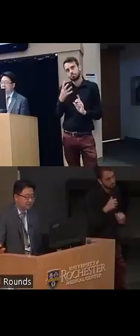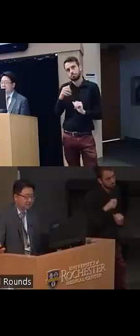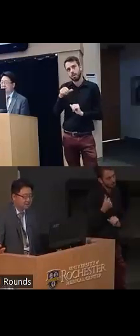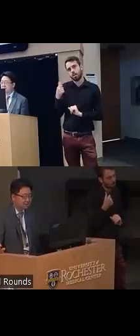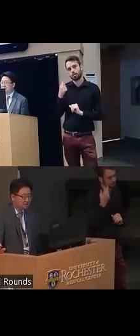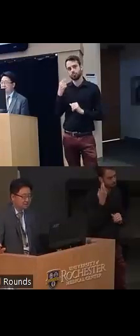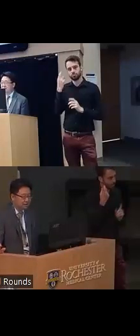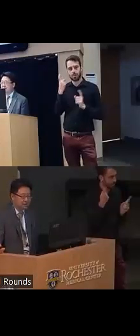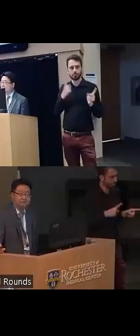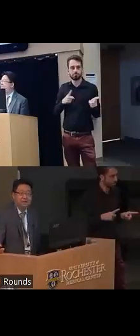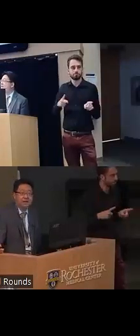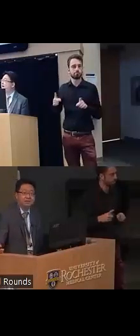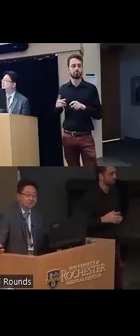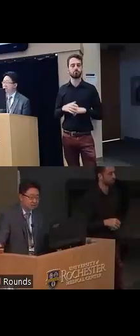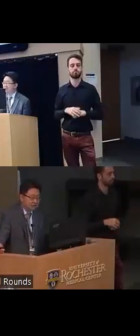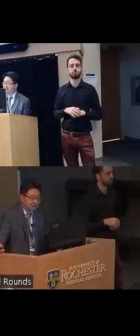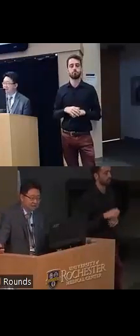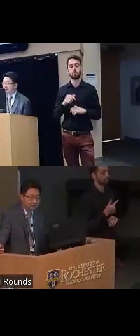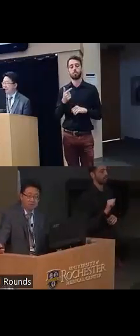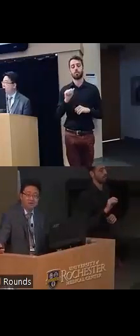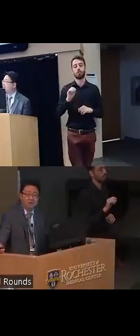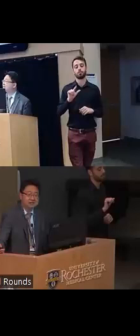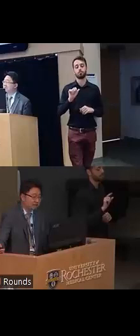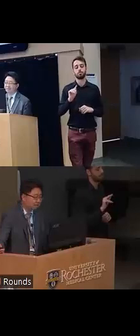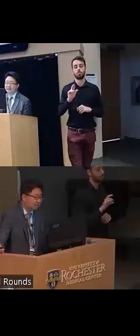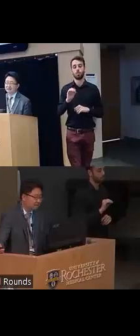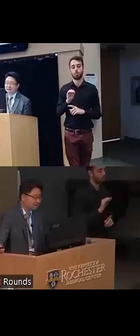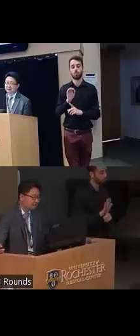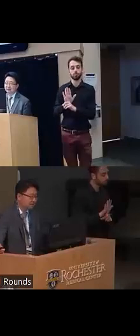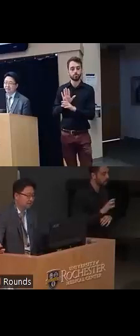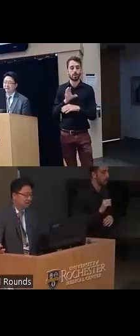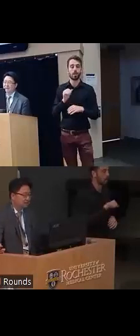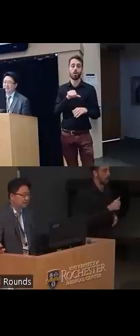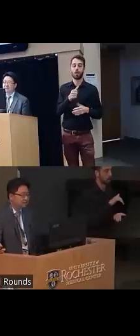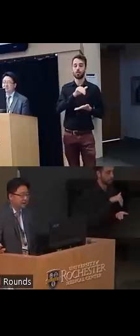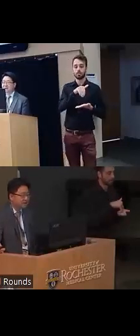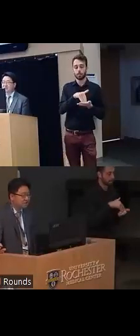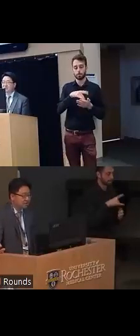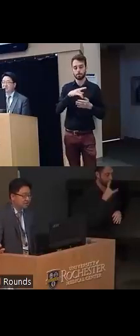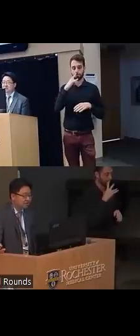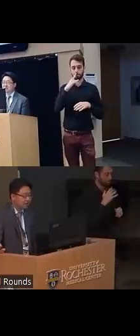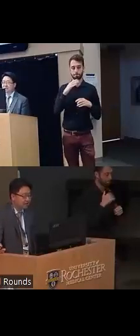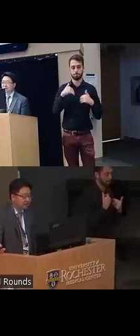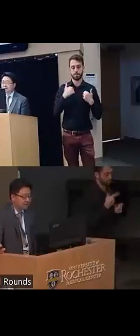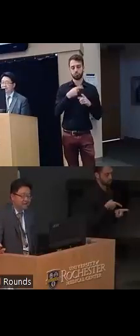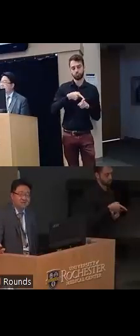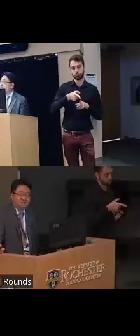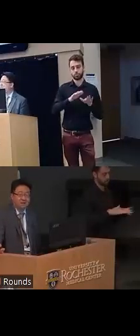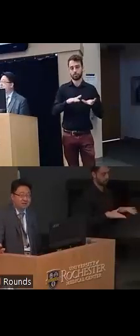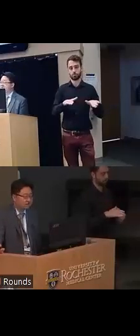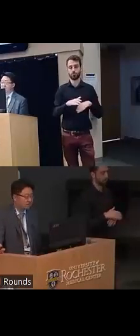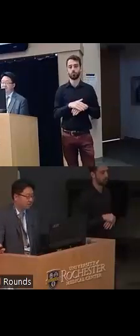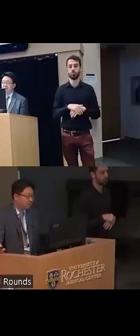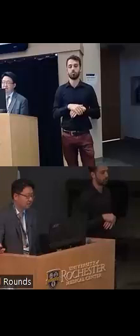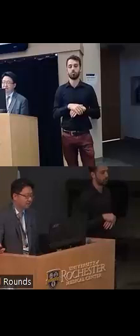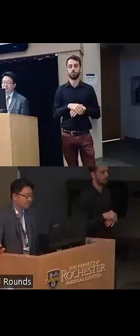has the Pediatric Ambulatory Care Center and the expansion and the diversification the